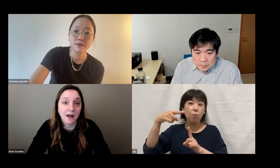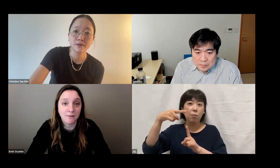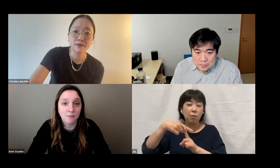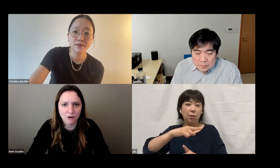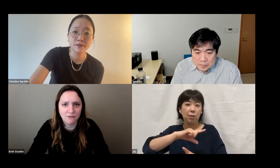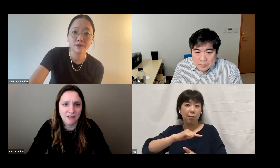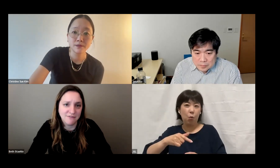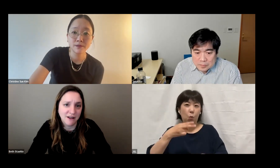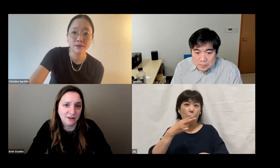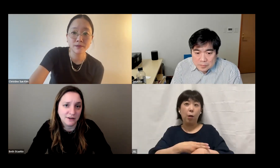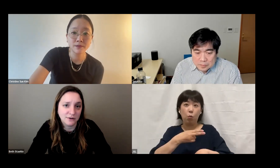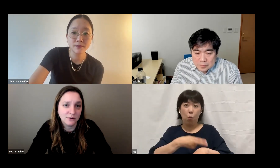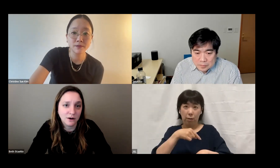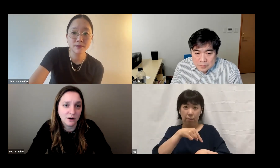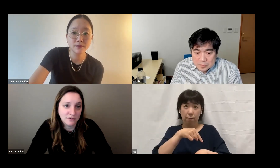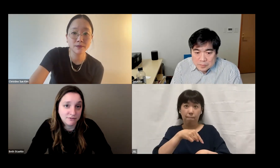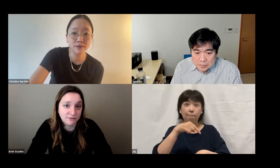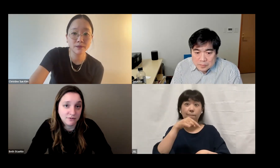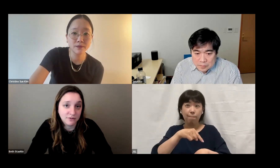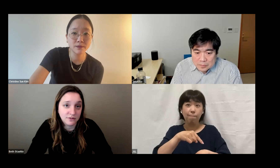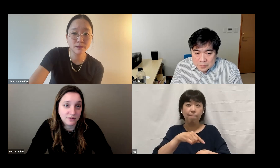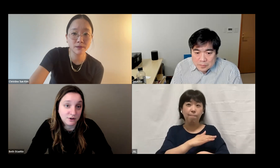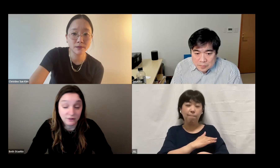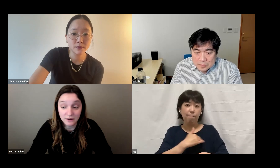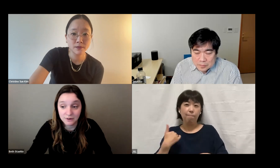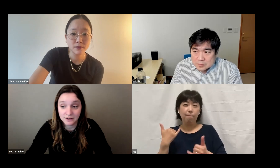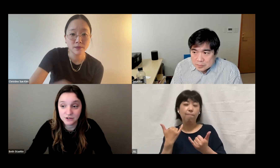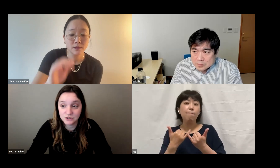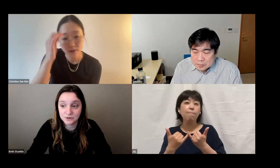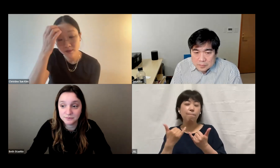more of that value of their language and the